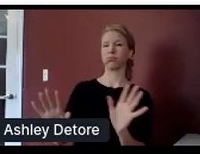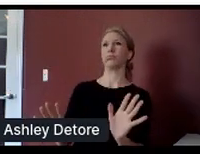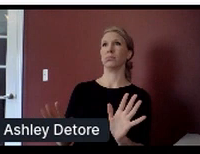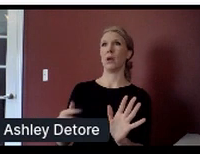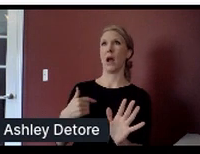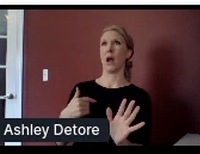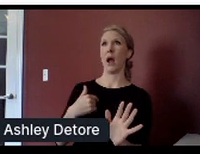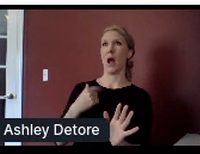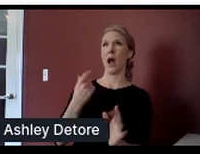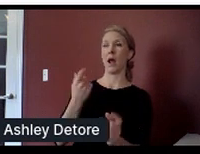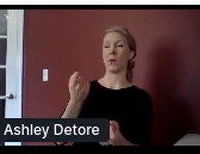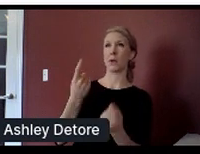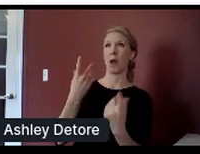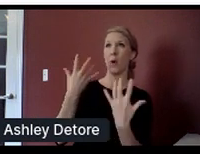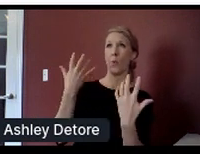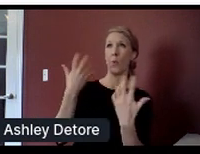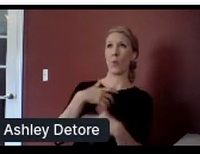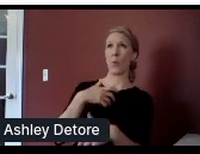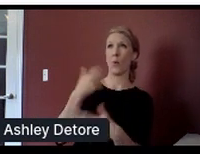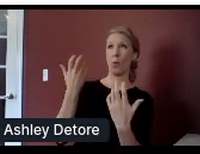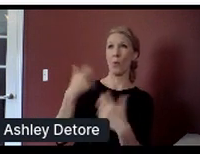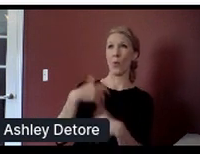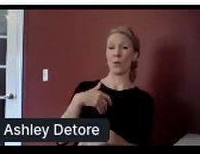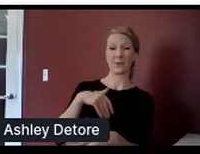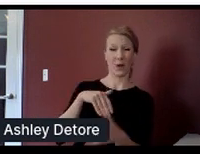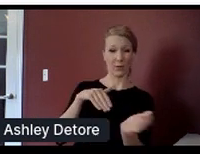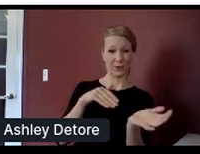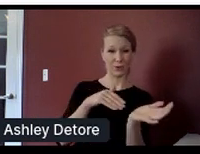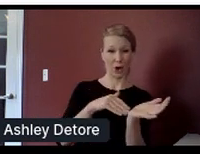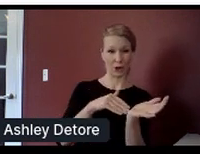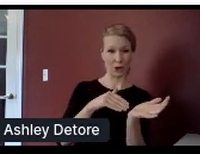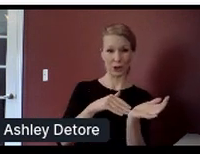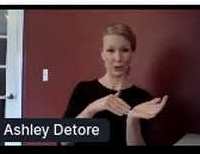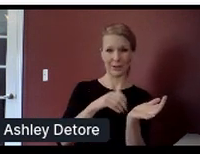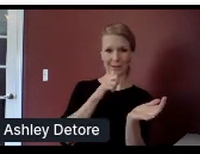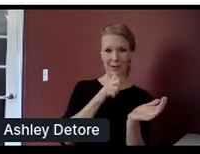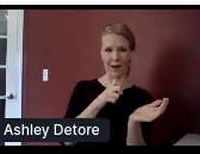due to doctors not checking their own biases.